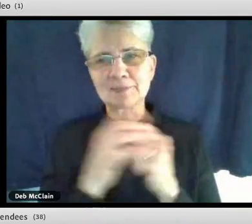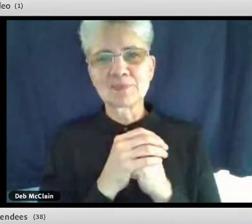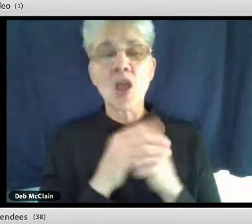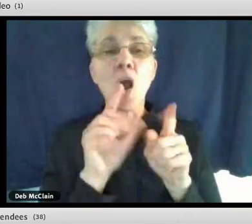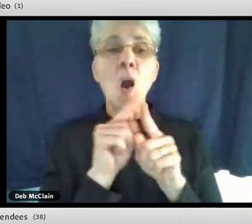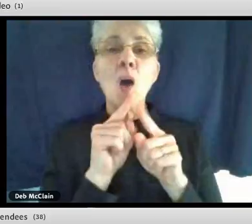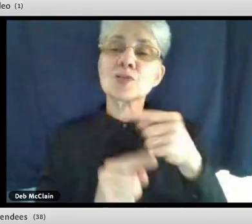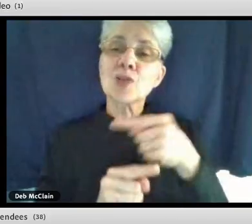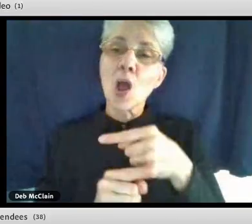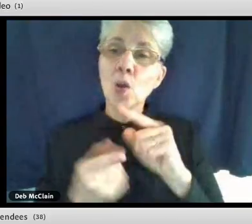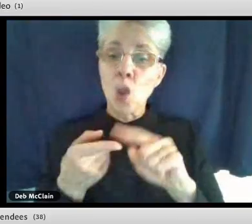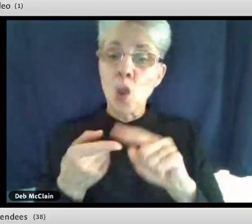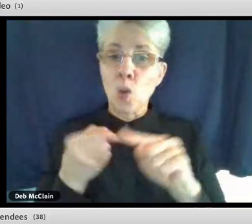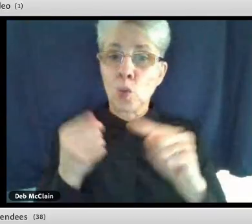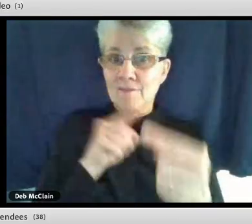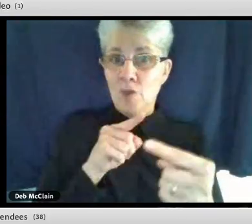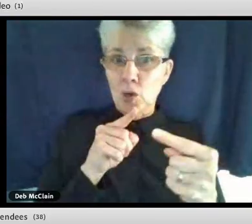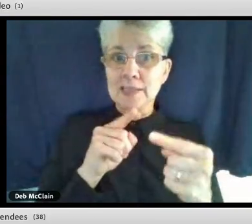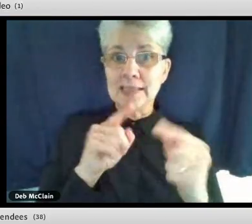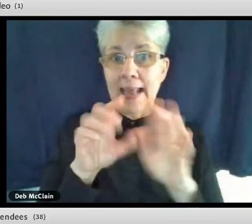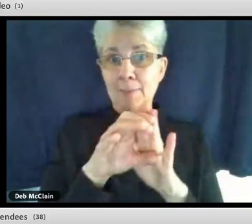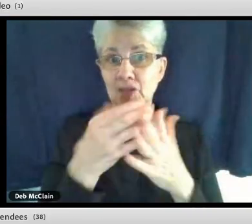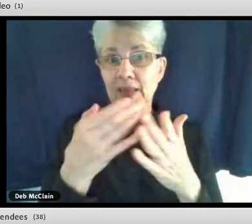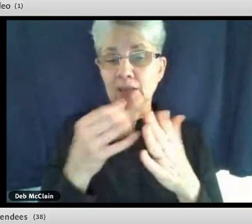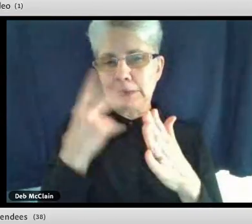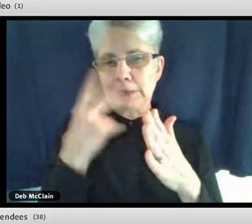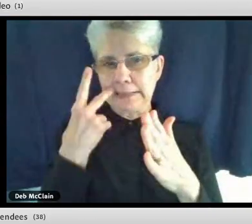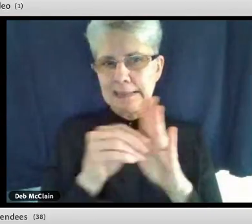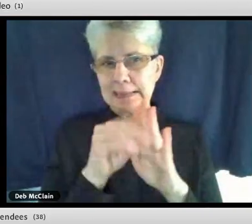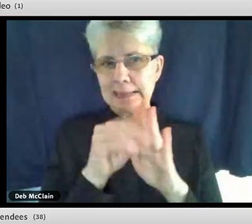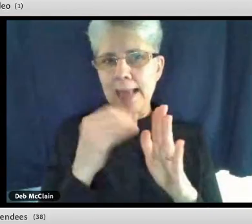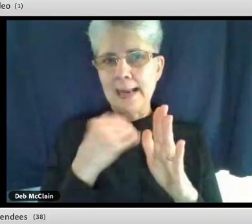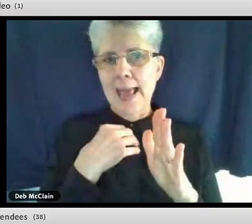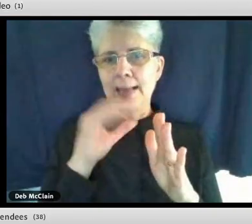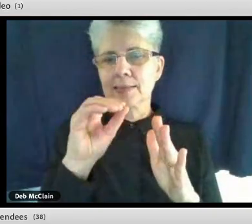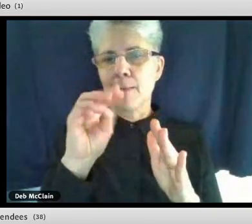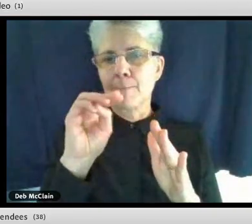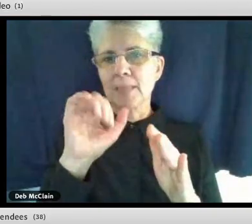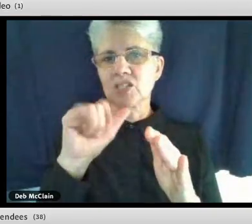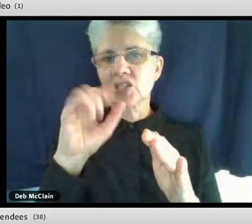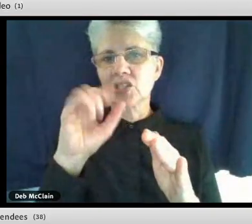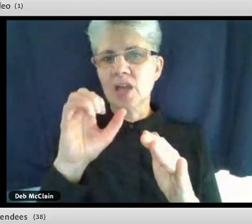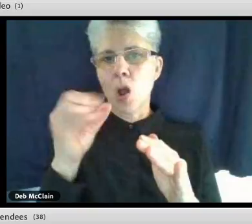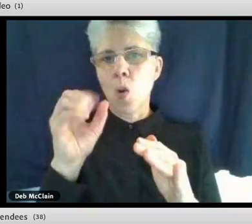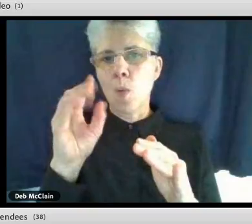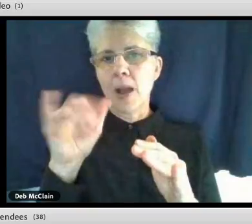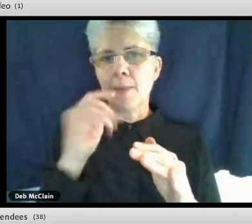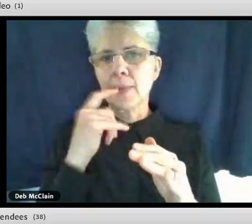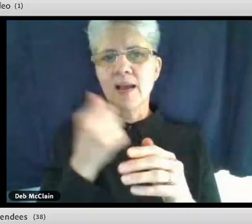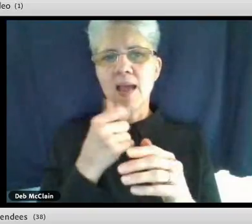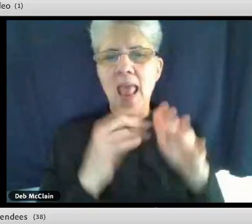so those are other ways you can look at it. You can also reverse things. You can see this slide here that has Michelle Obama.